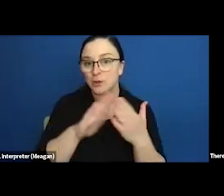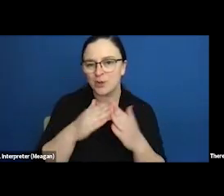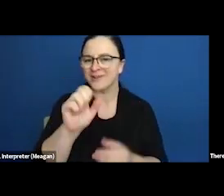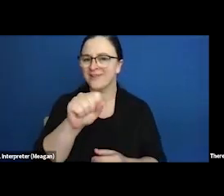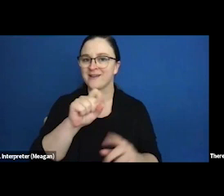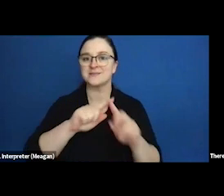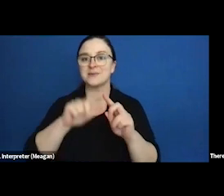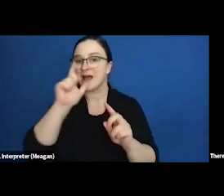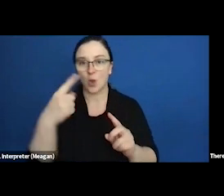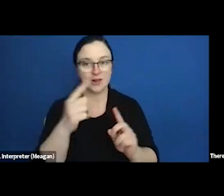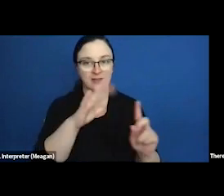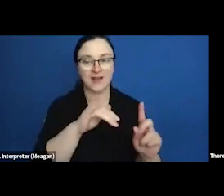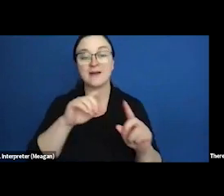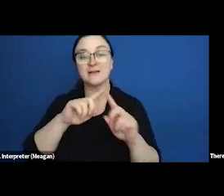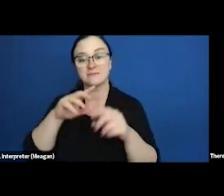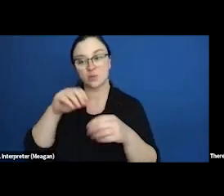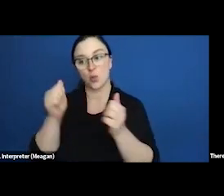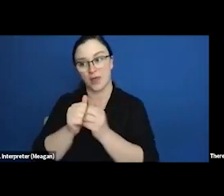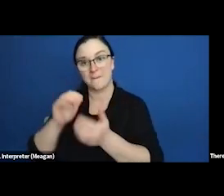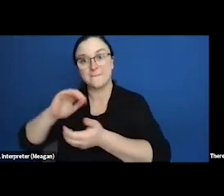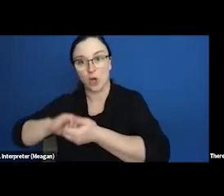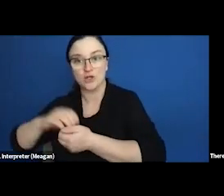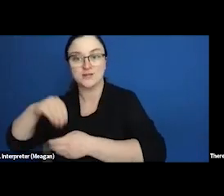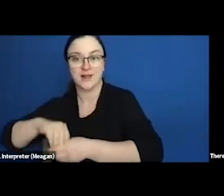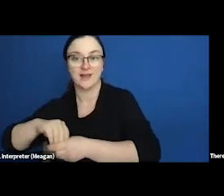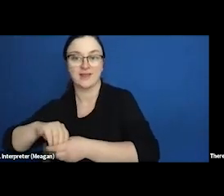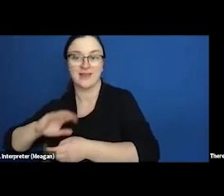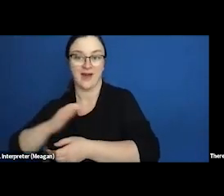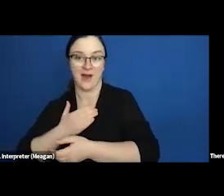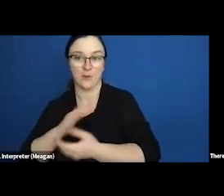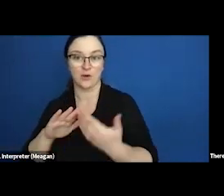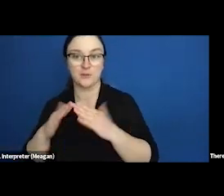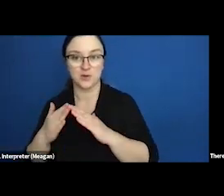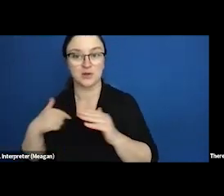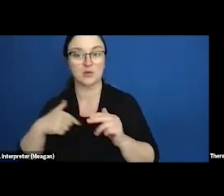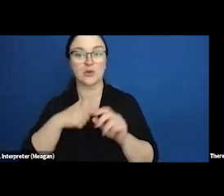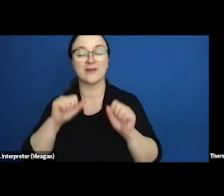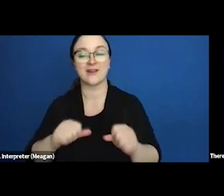in partners in our community, we can have some unchecked stigma.